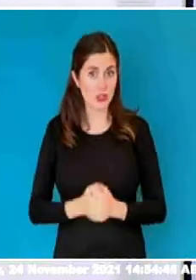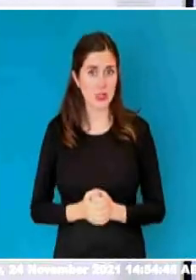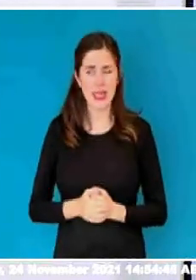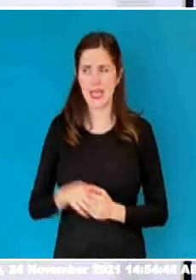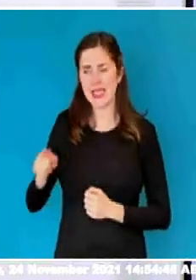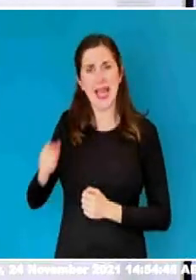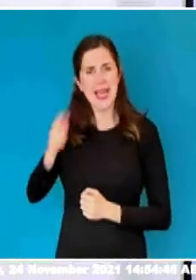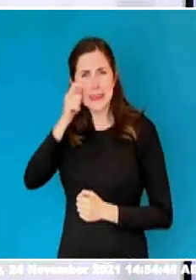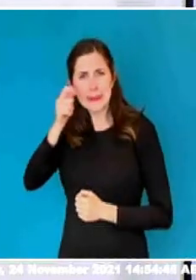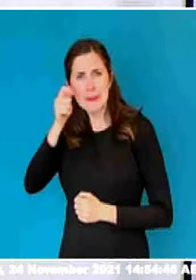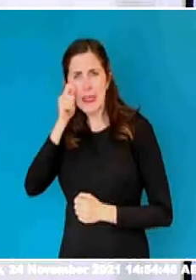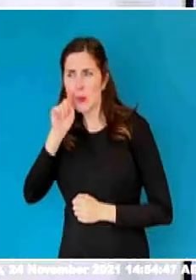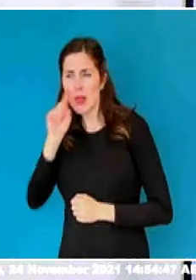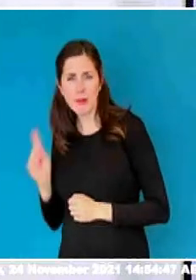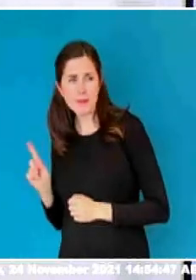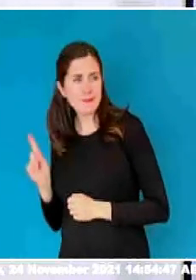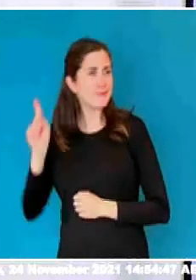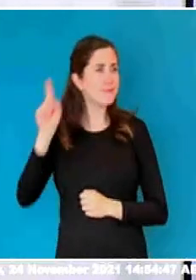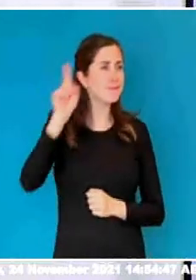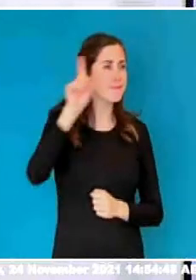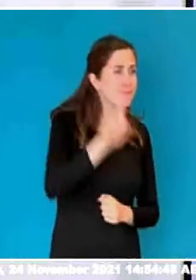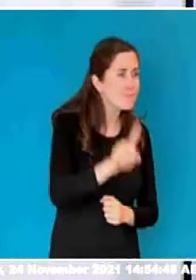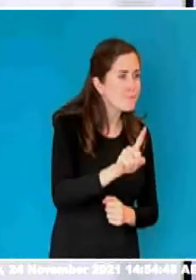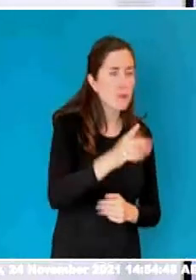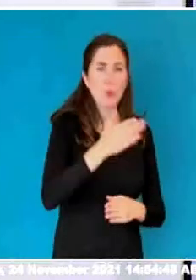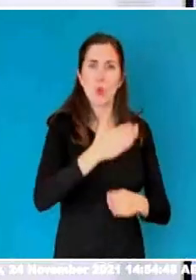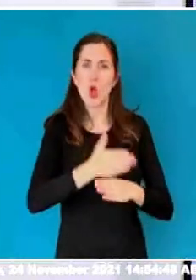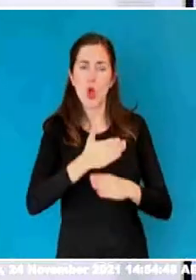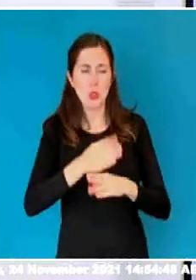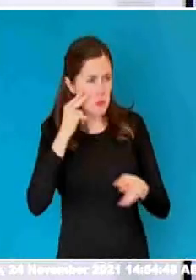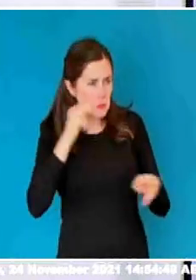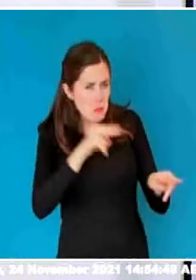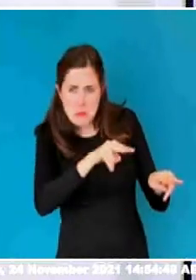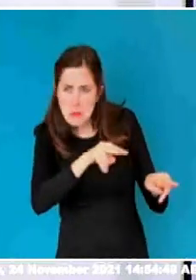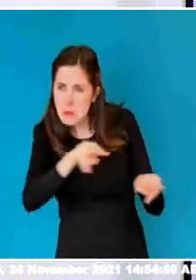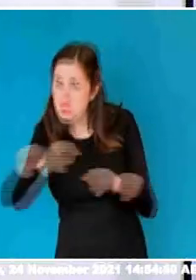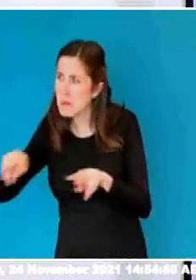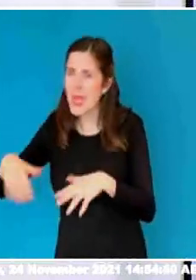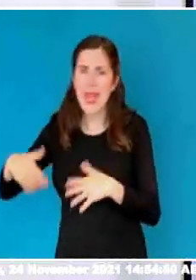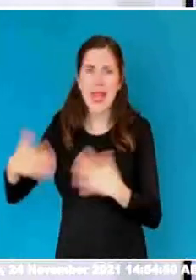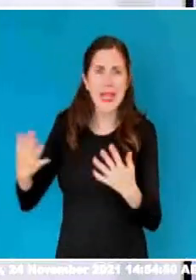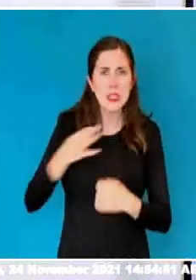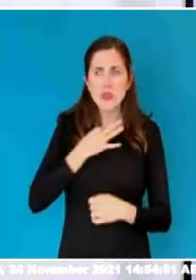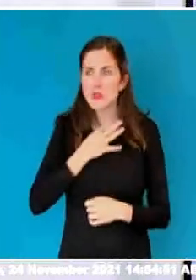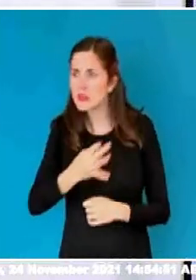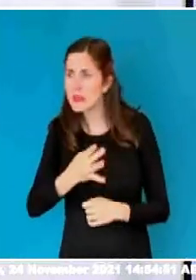assess workplaces to identify risk and identify compliance with the Victorian Act.